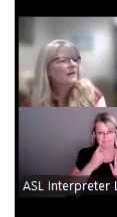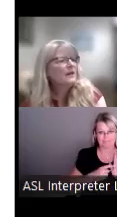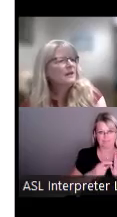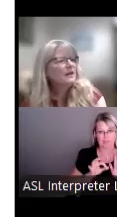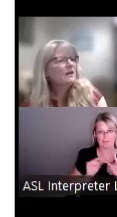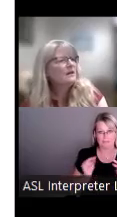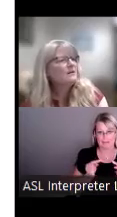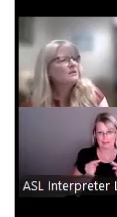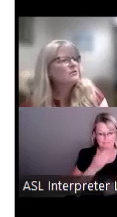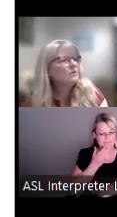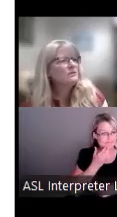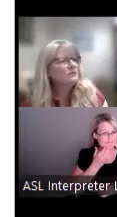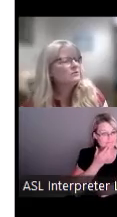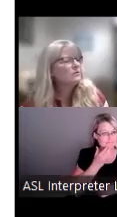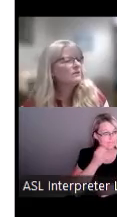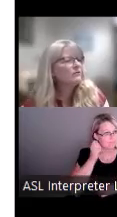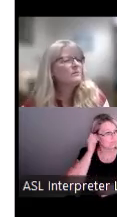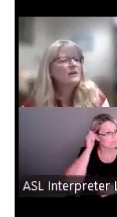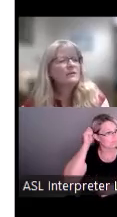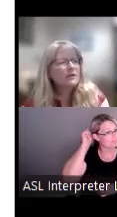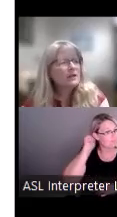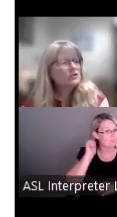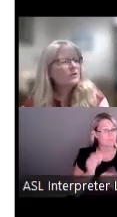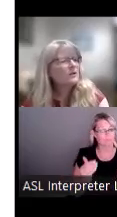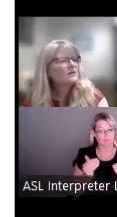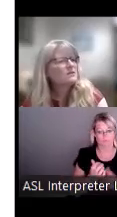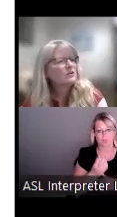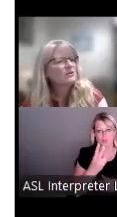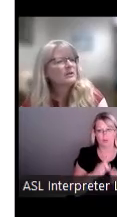And then, in 12 to 24 month range, we're going to start to